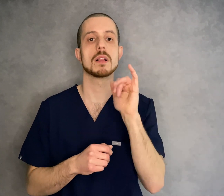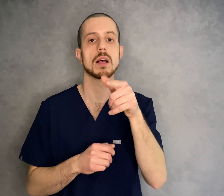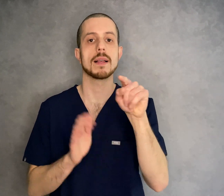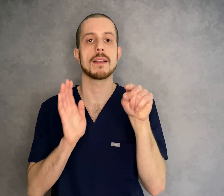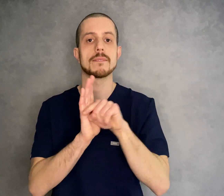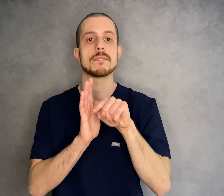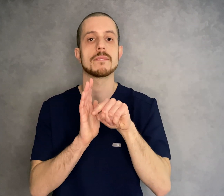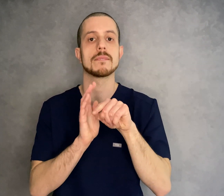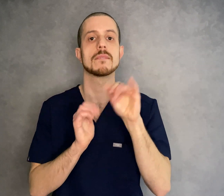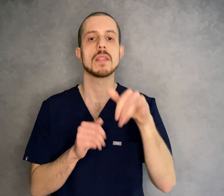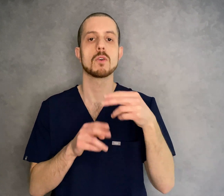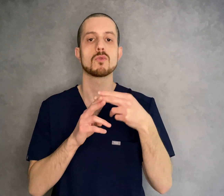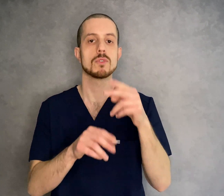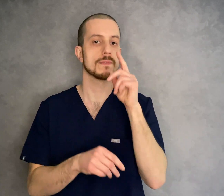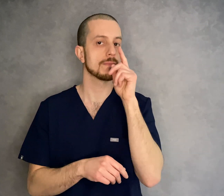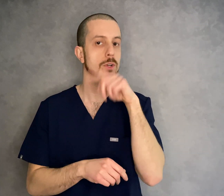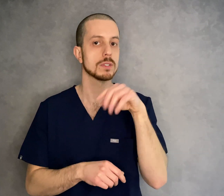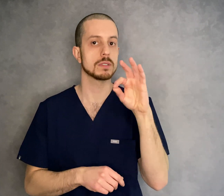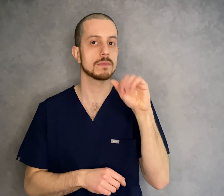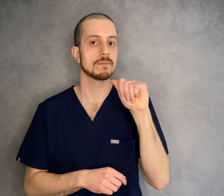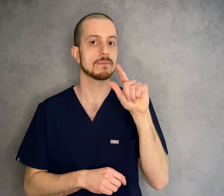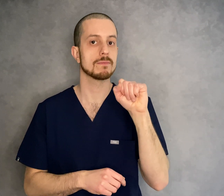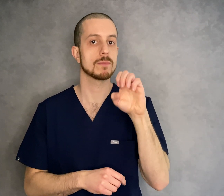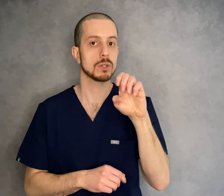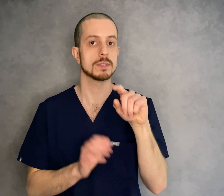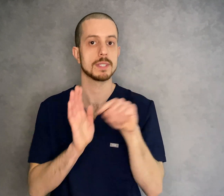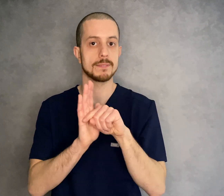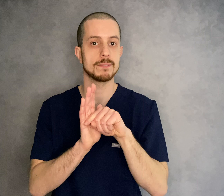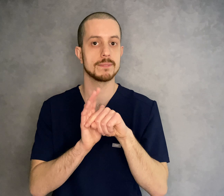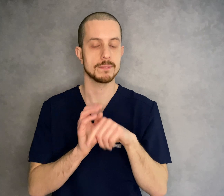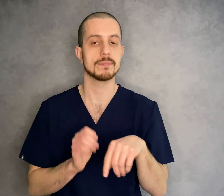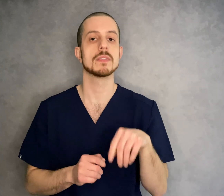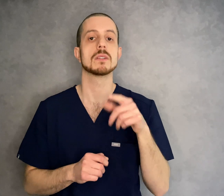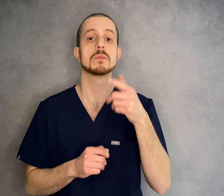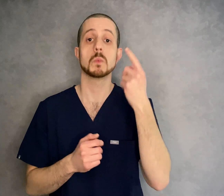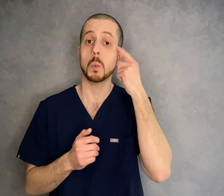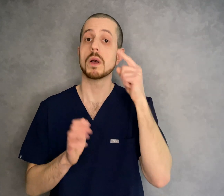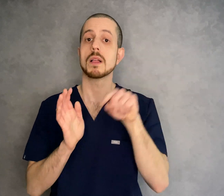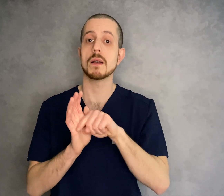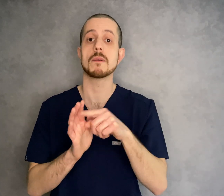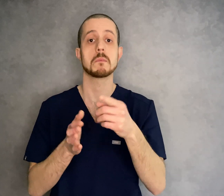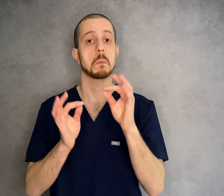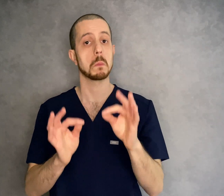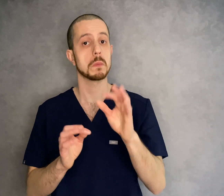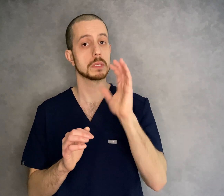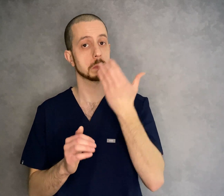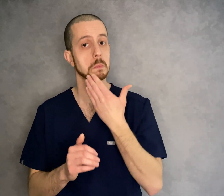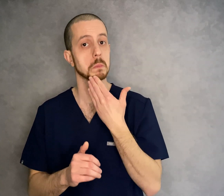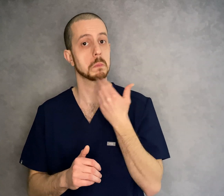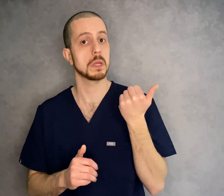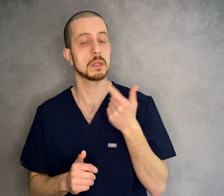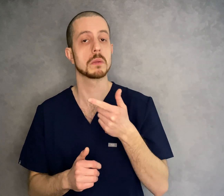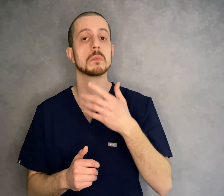That would lead to the appearance of a negative test. This is called a "false negative." So, these patients thought they had fully recovered.